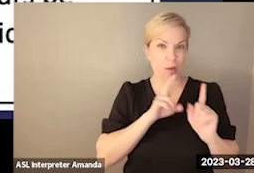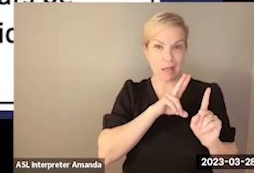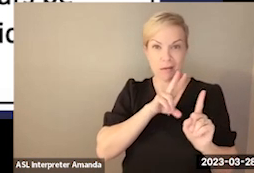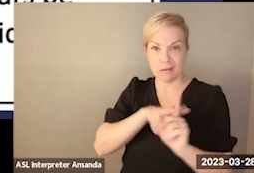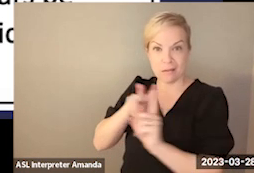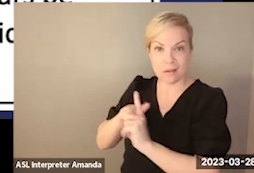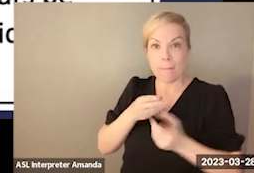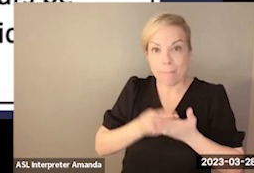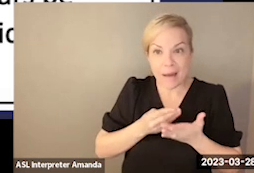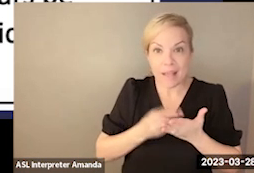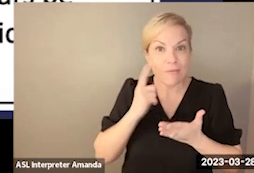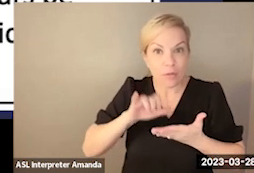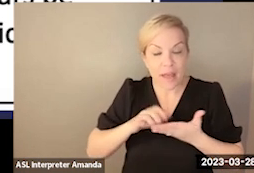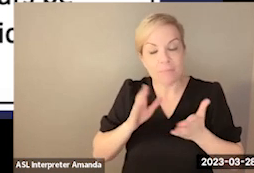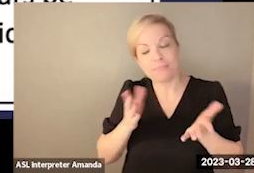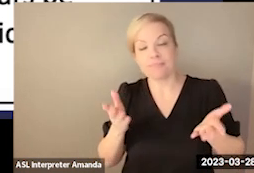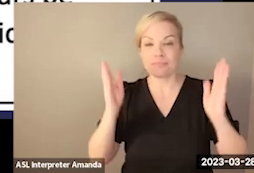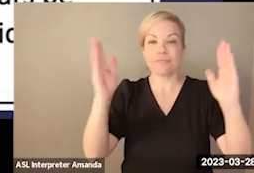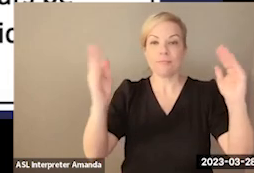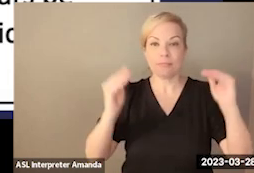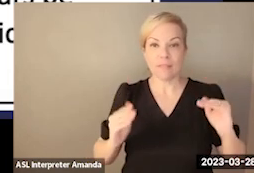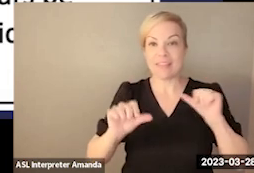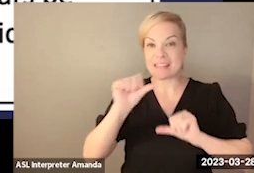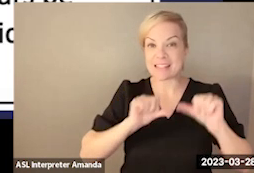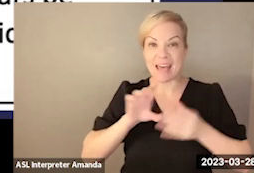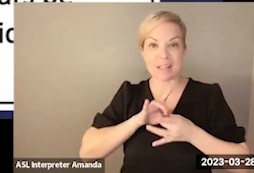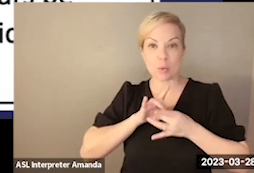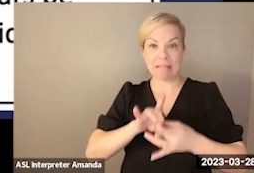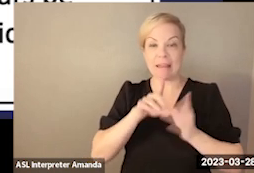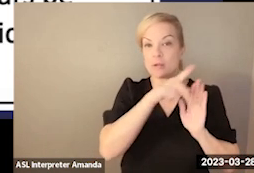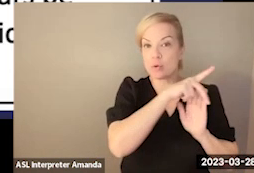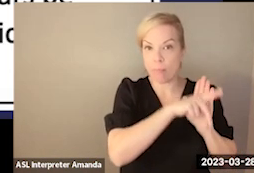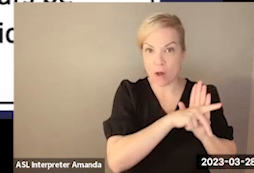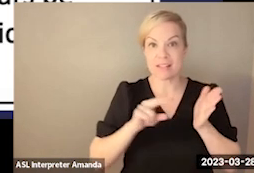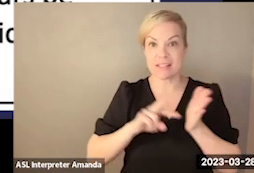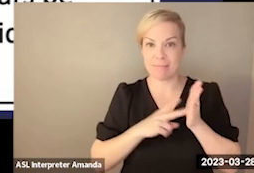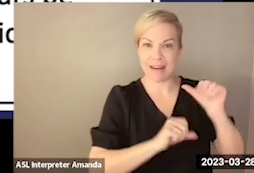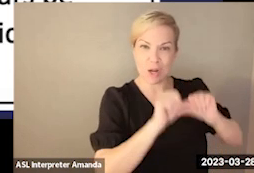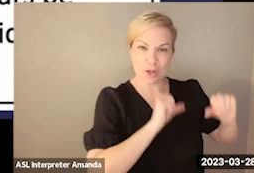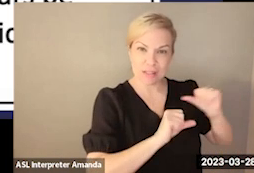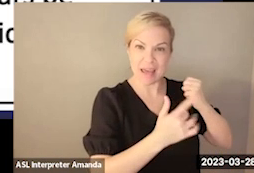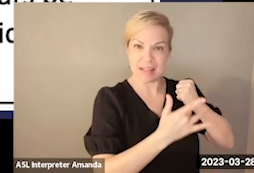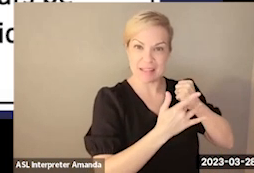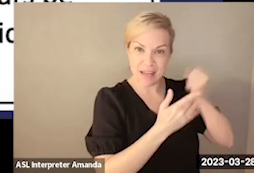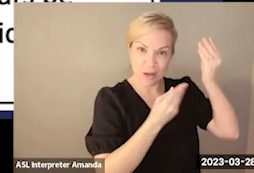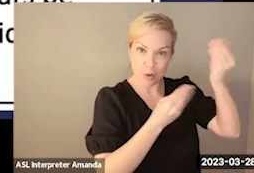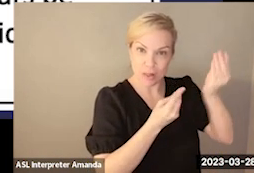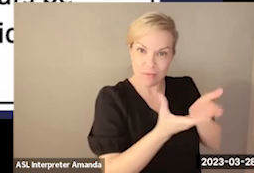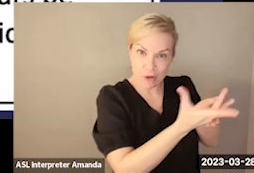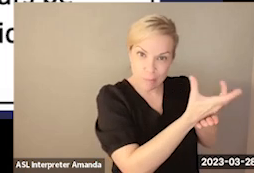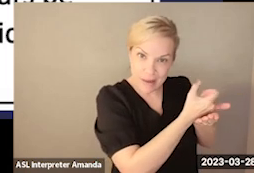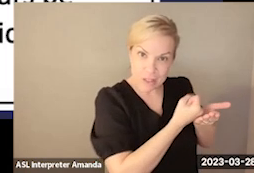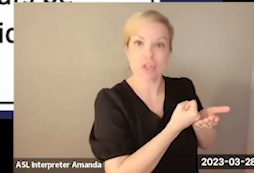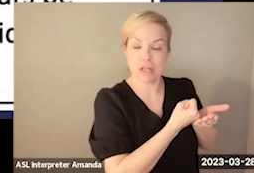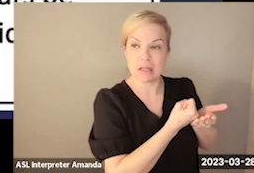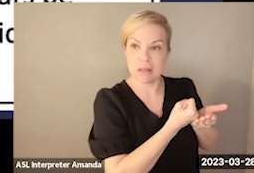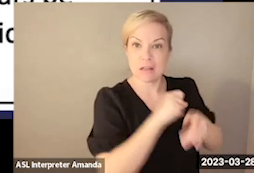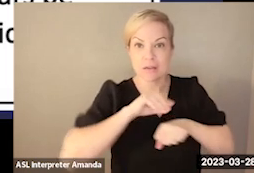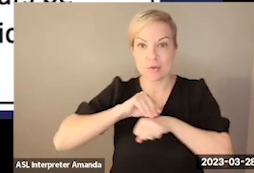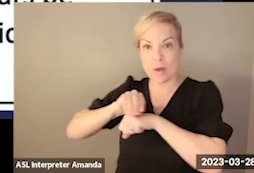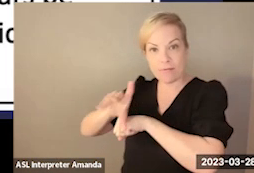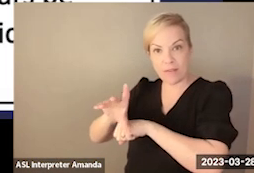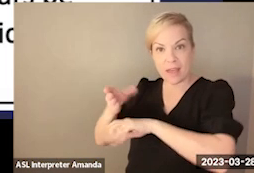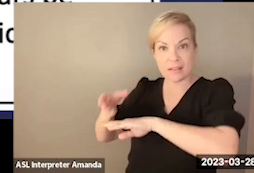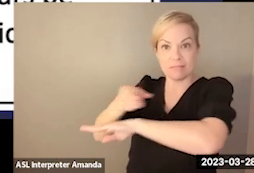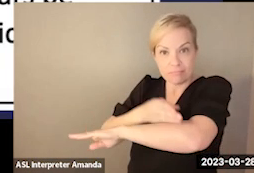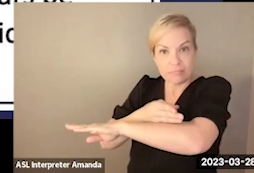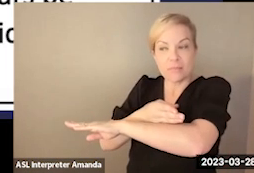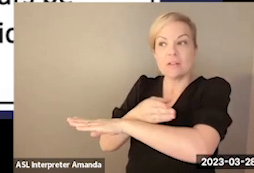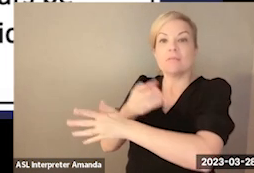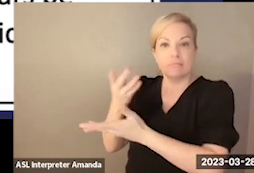Debbie Stine, Science & Technology Policy Academy: And then we have the science, you know, for policy where we're trying to use our scientific technical information to enhance and inform that policy making.